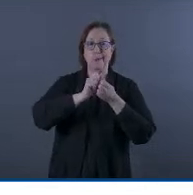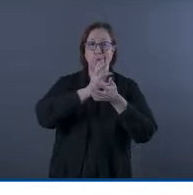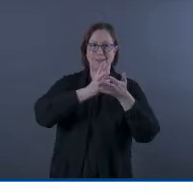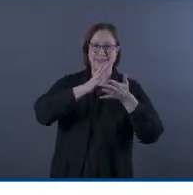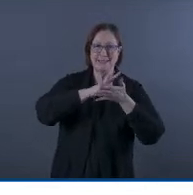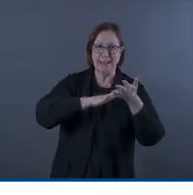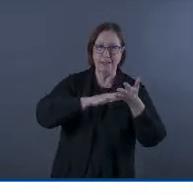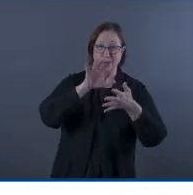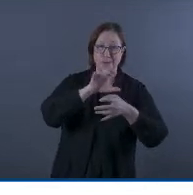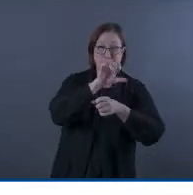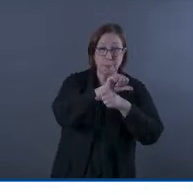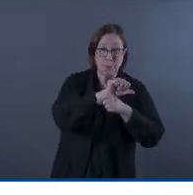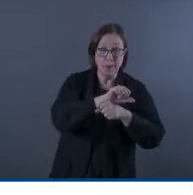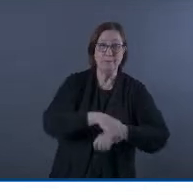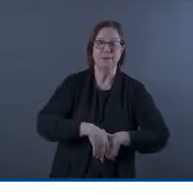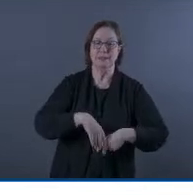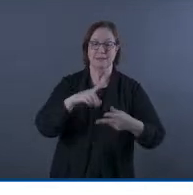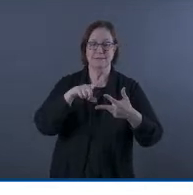pharmacies and for our community site.